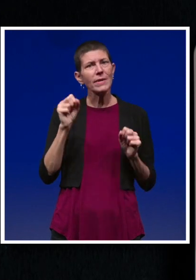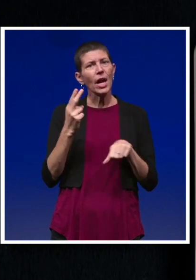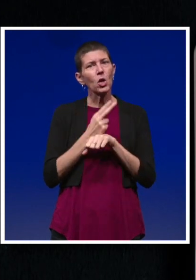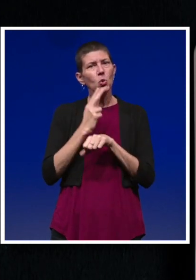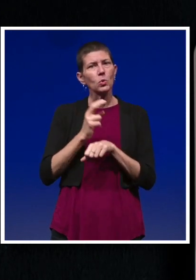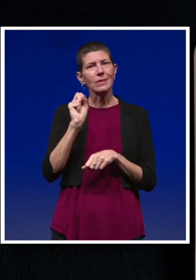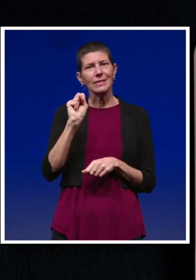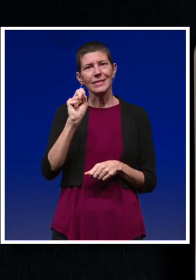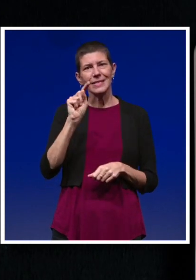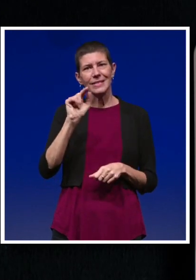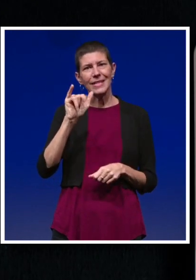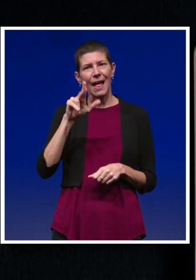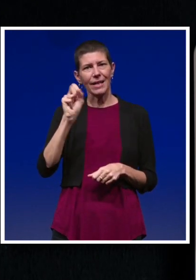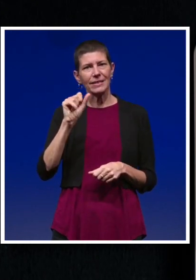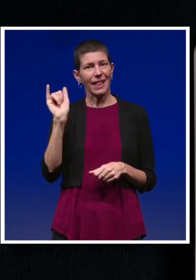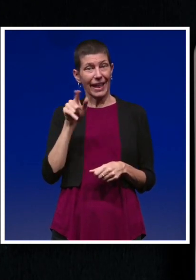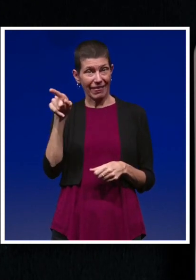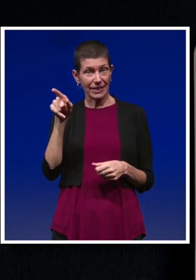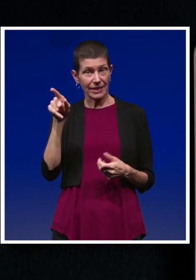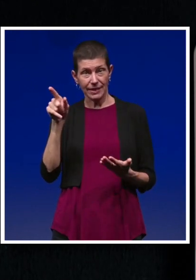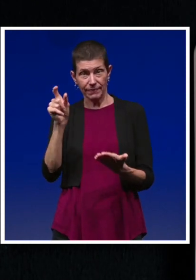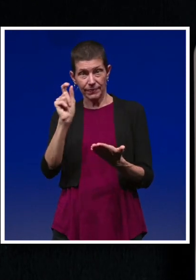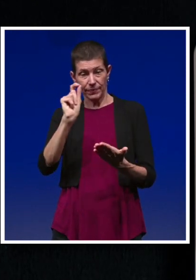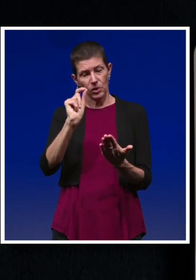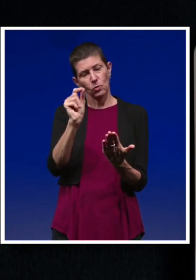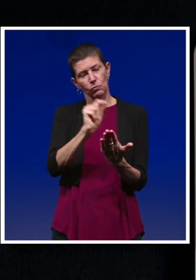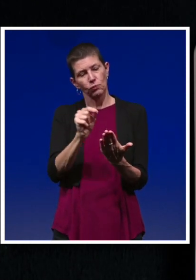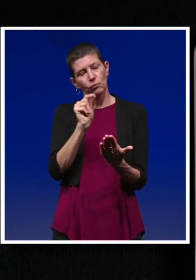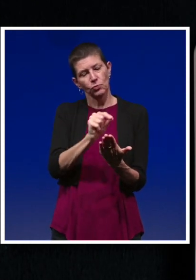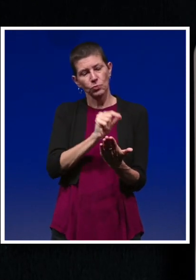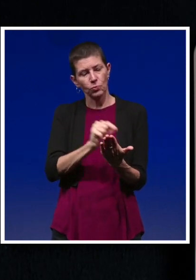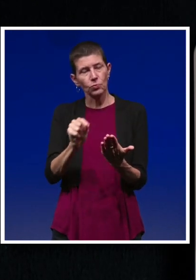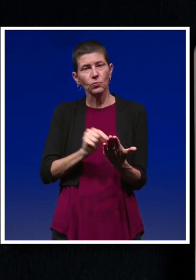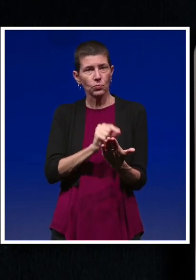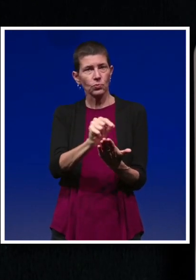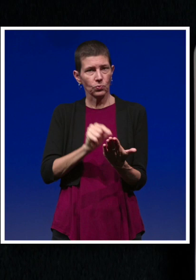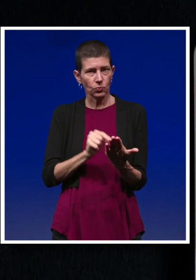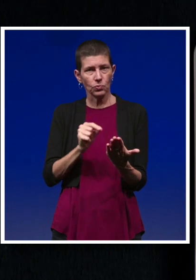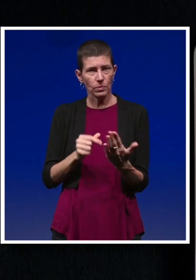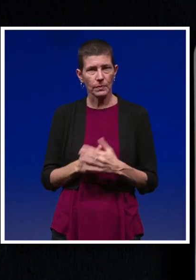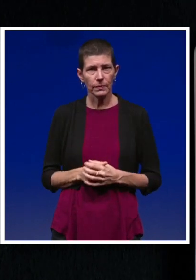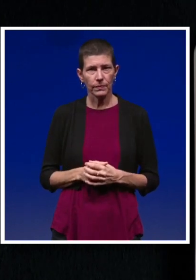or a stylus like this. To interact with the touch screen.